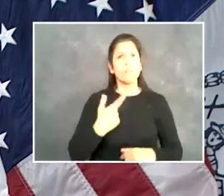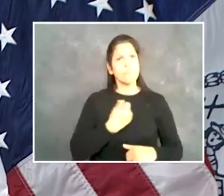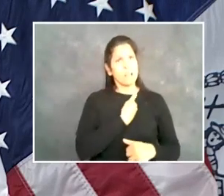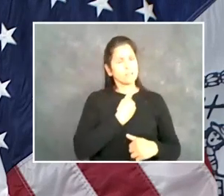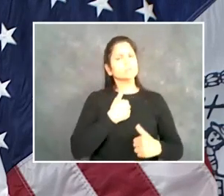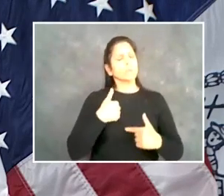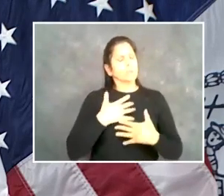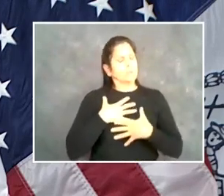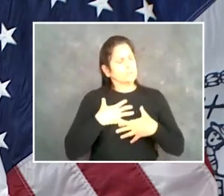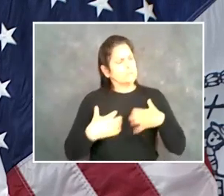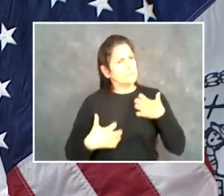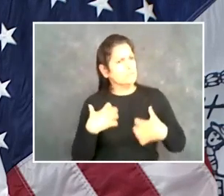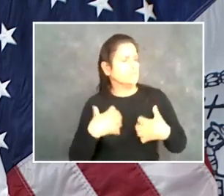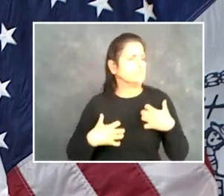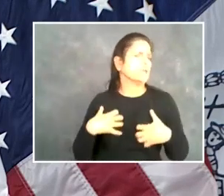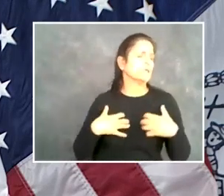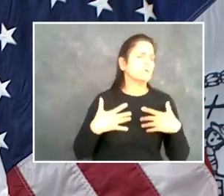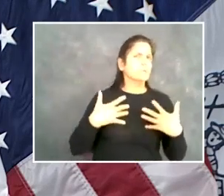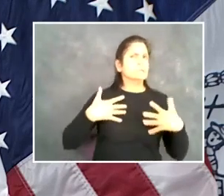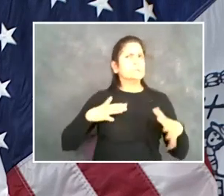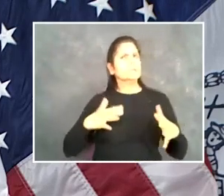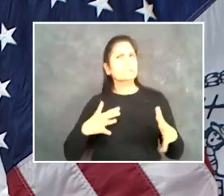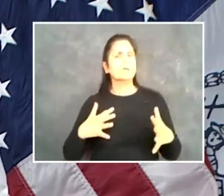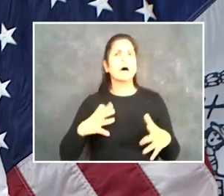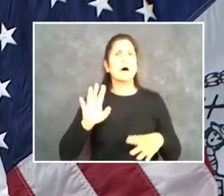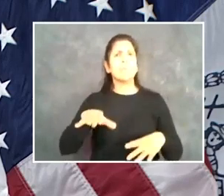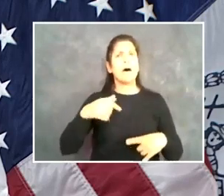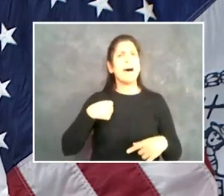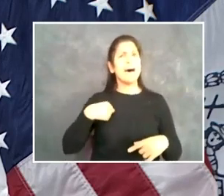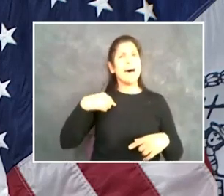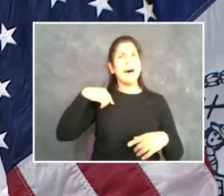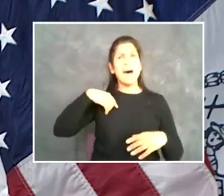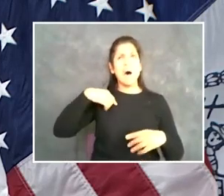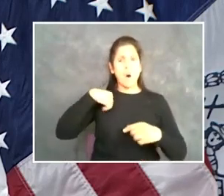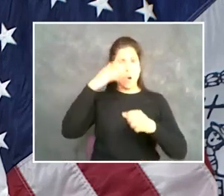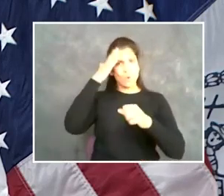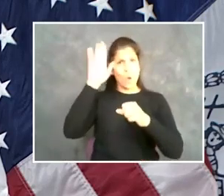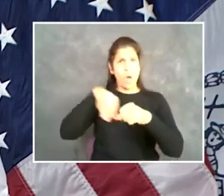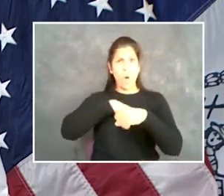THANK YOU FOR THE QUESTION. LOOK, I'M CONCERNED. MELISSA, WE ARE DEALING WITH